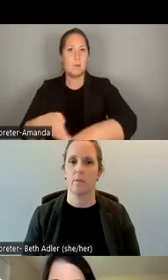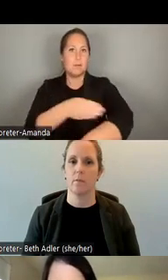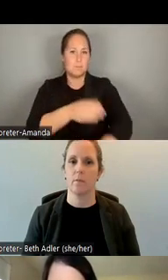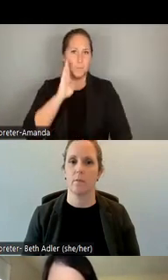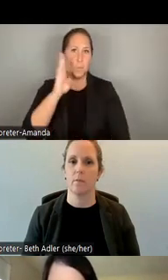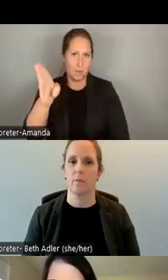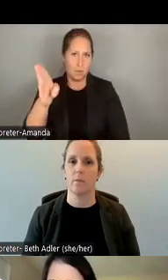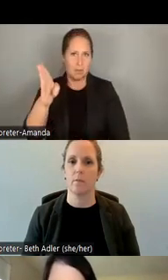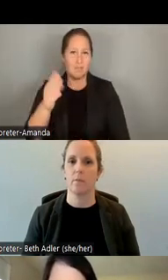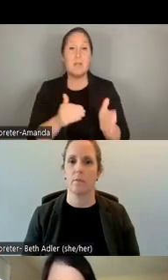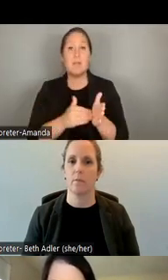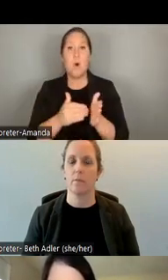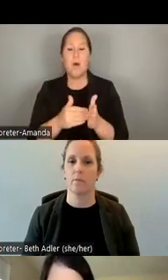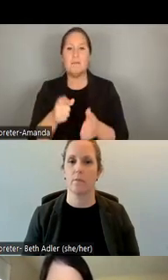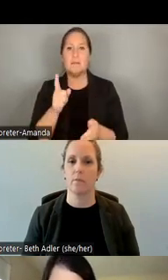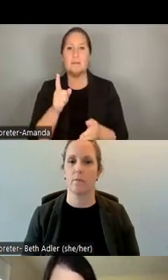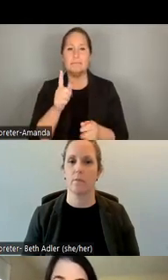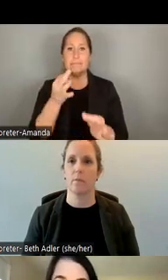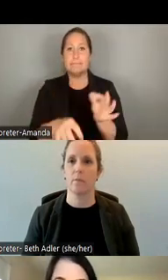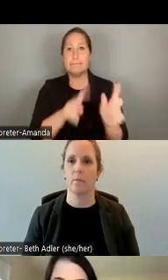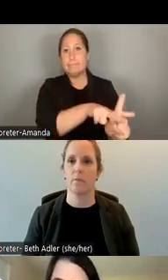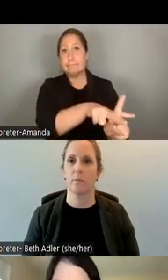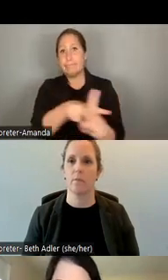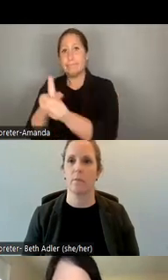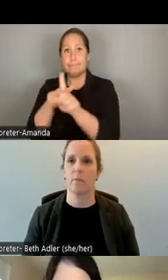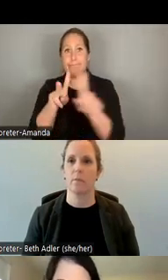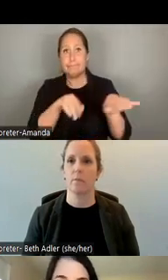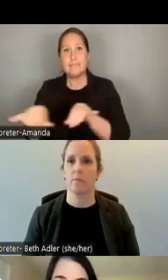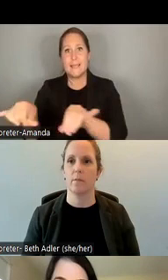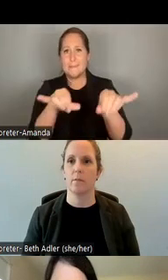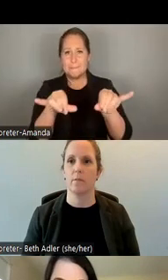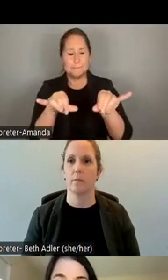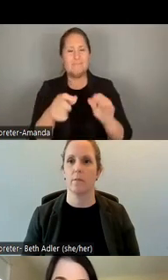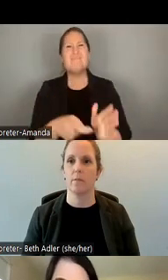a homogenized approach that aren't that isn't tailored and so I really believe that just like